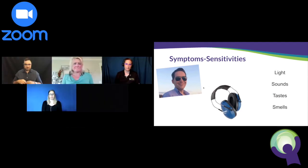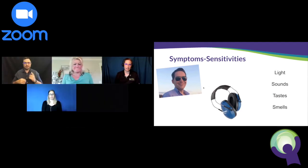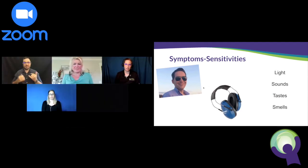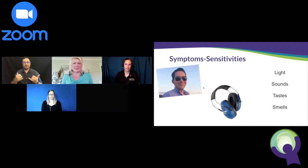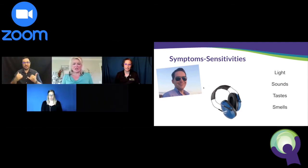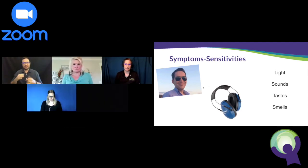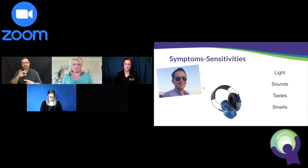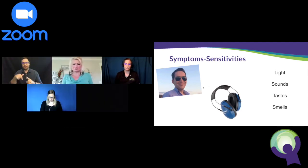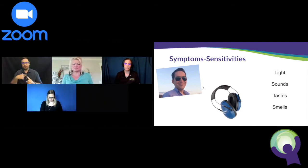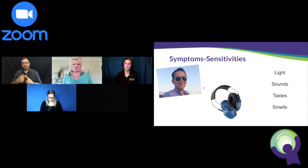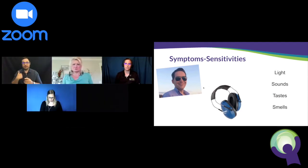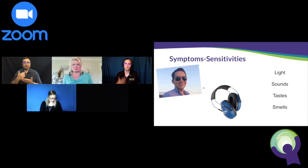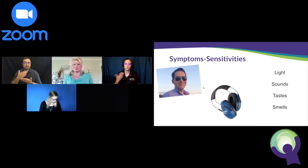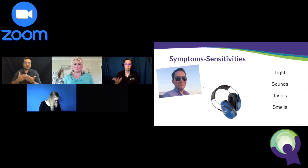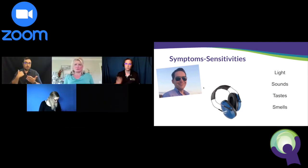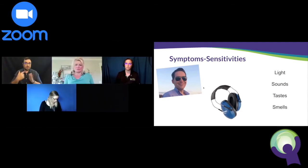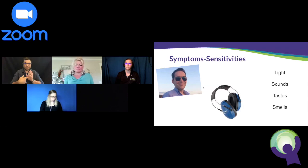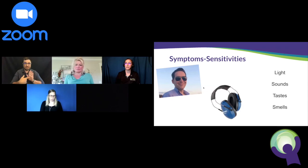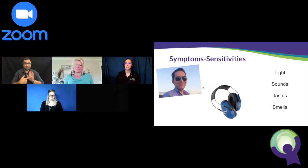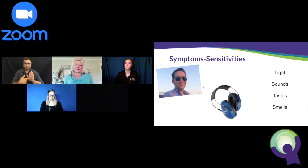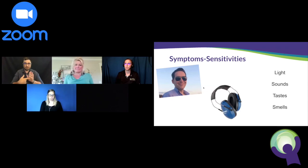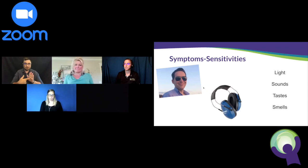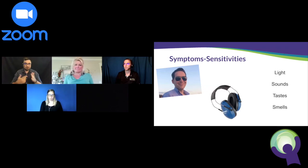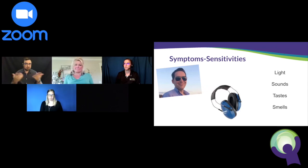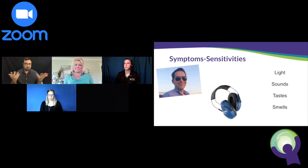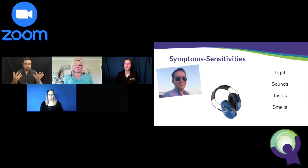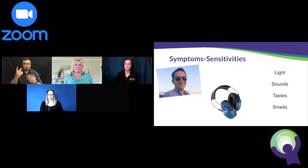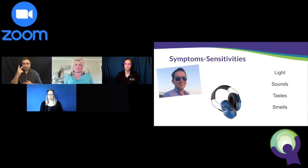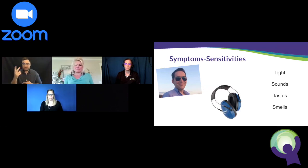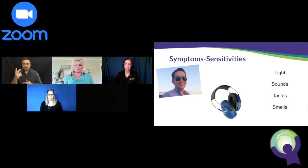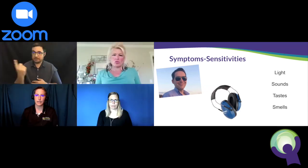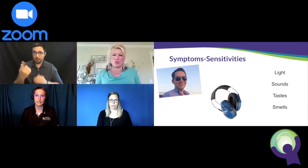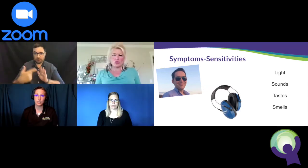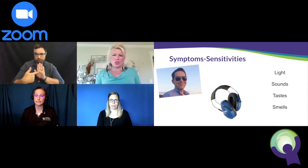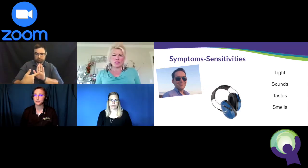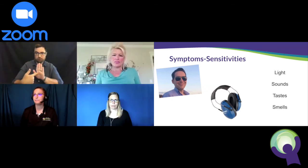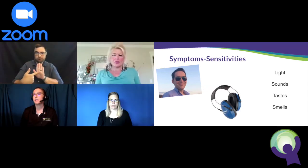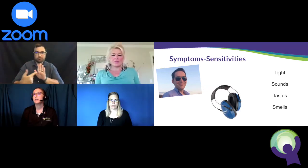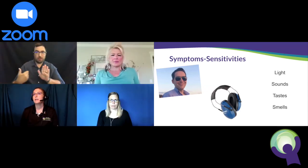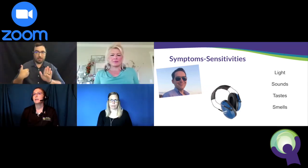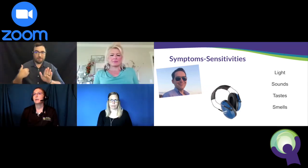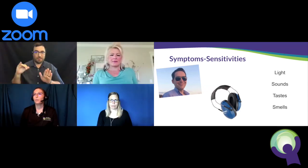that you might see when you have a person who has autism.